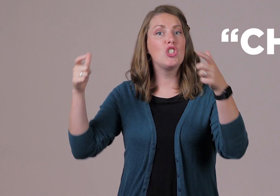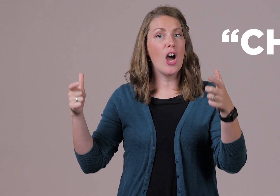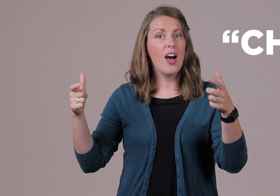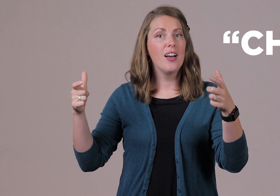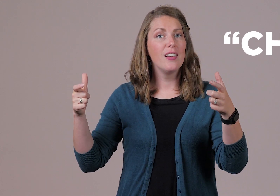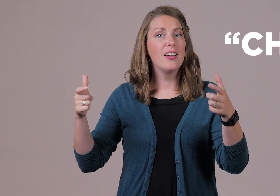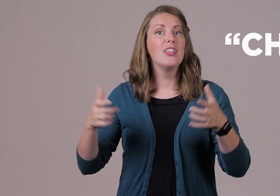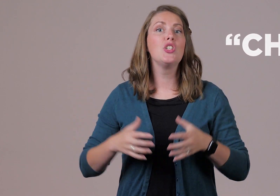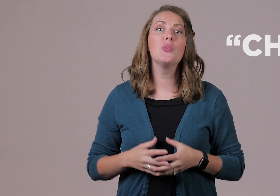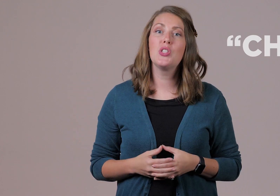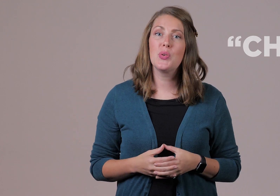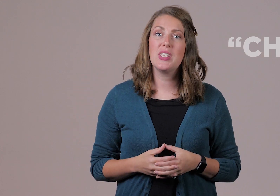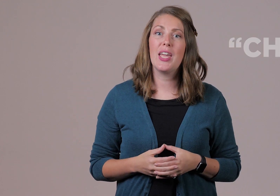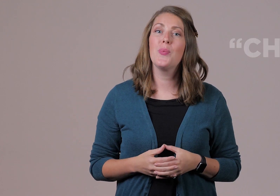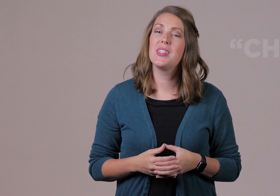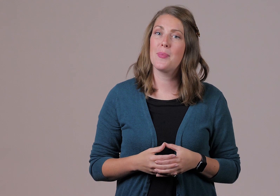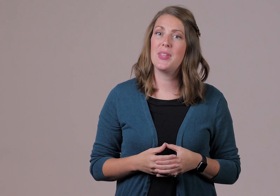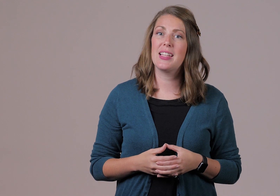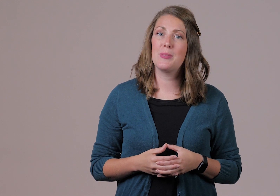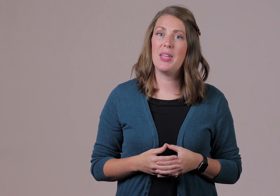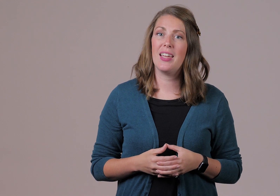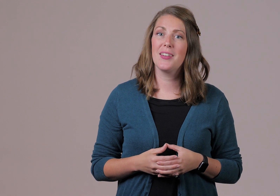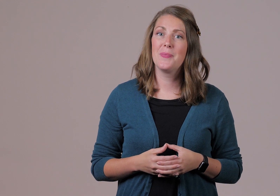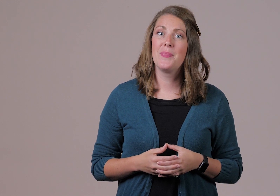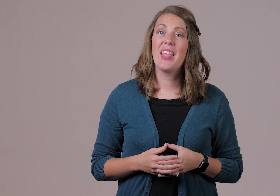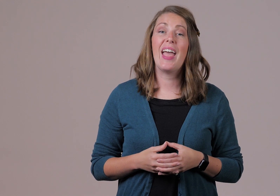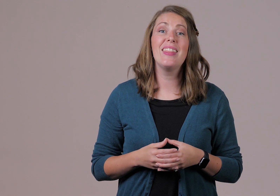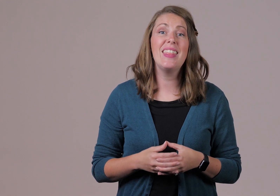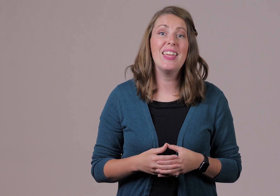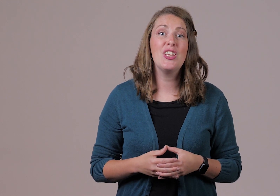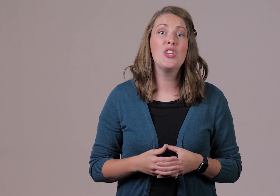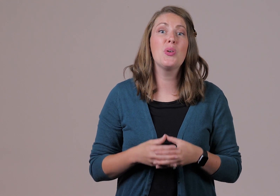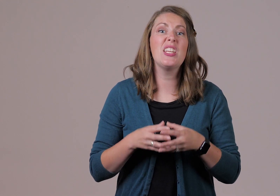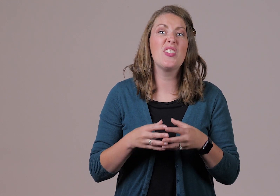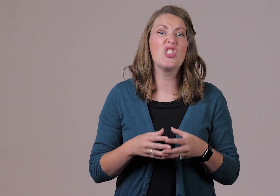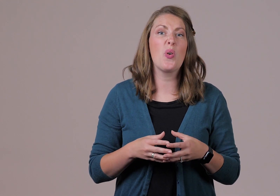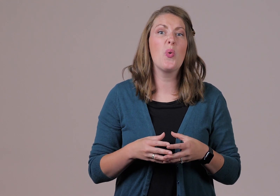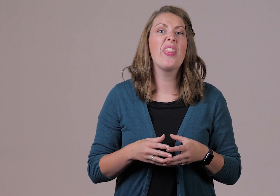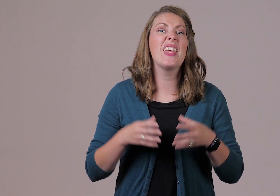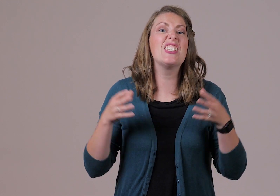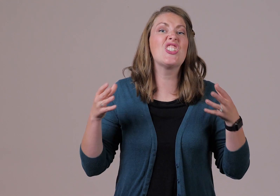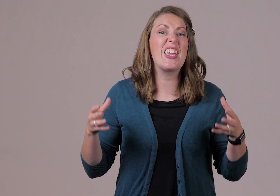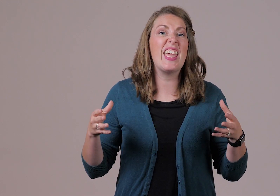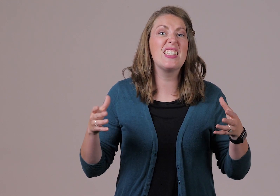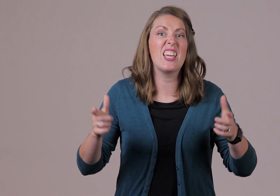C-H-A, CHA to associate with something that's big and then you can even show that it's gigantic CHA,